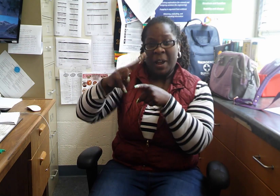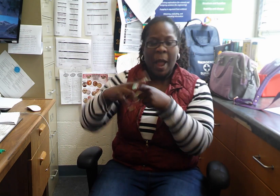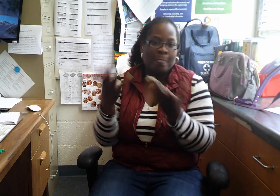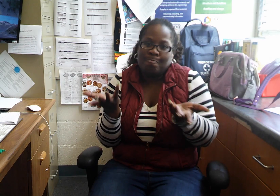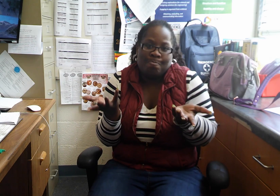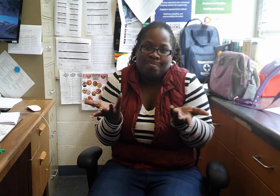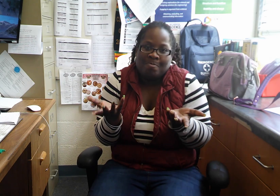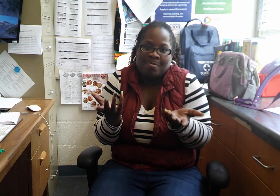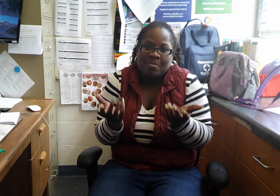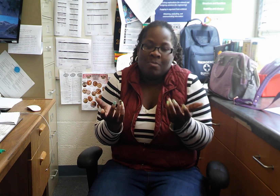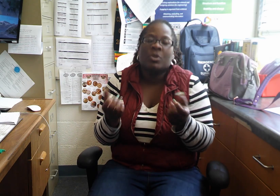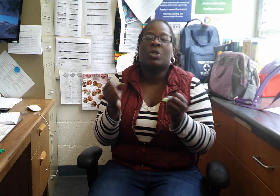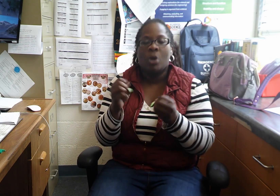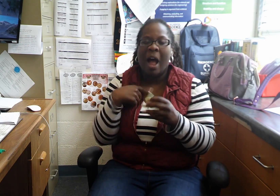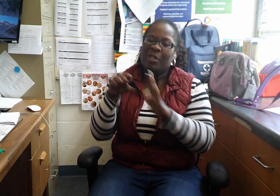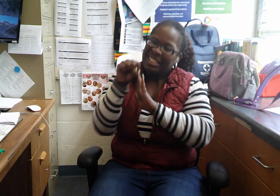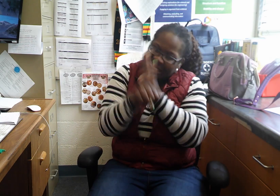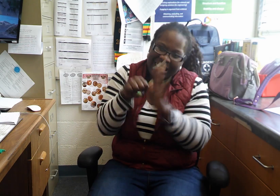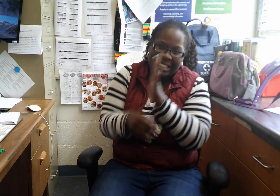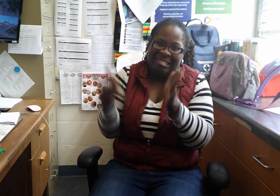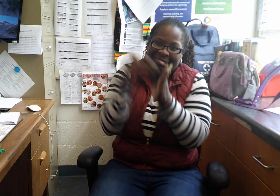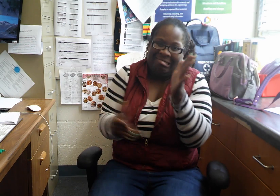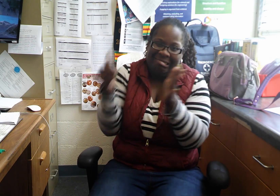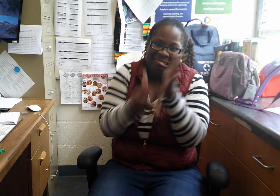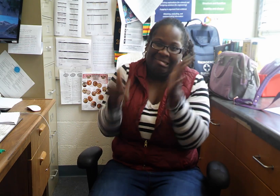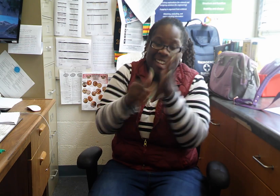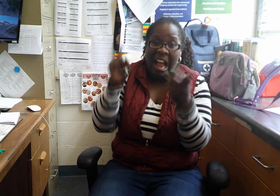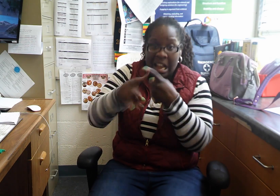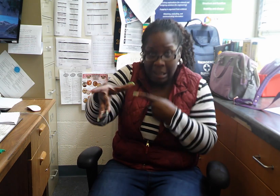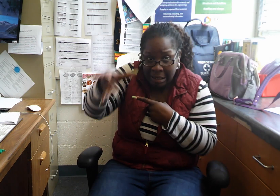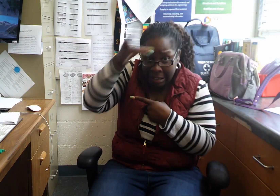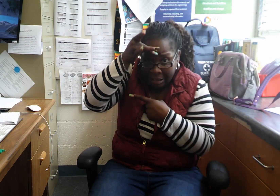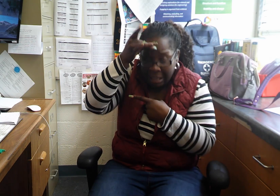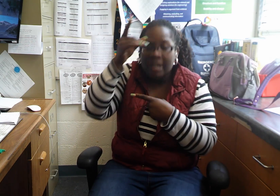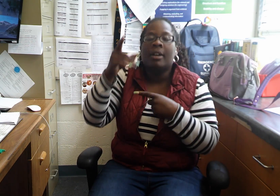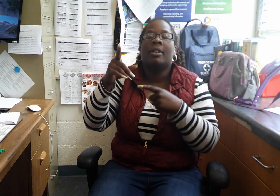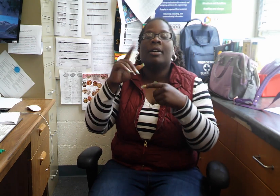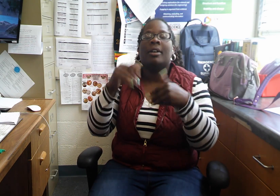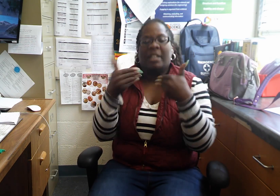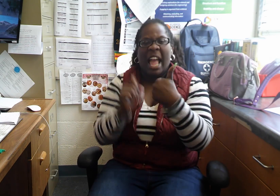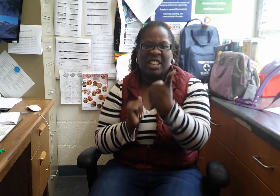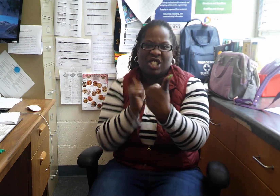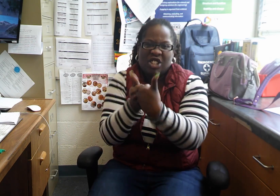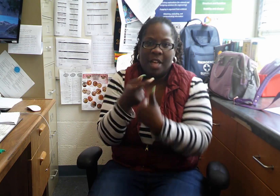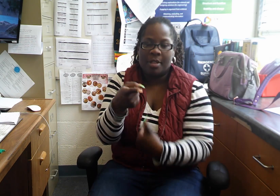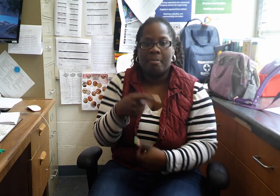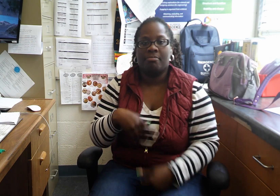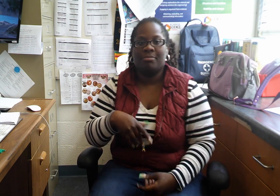so I teach it time and time again so they can retain the lesson, and I have to challenge them.